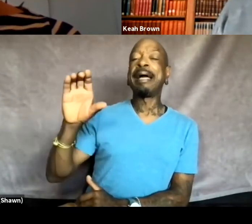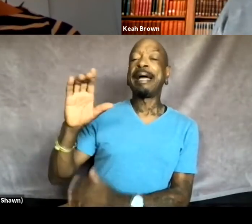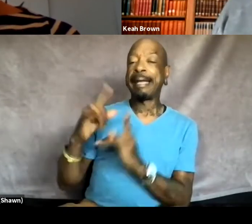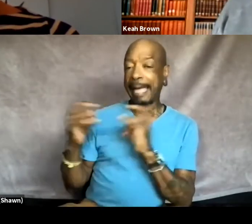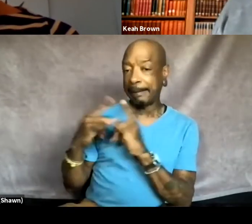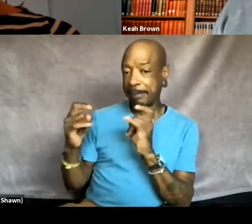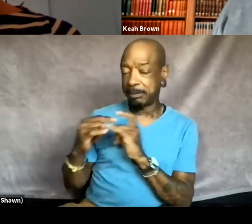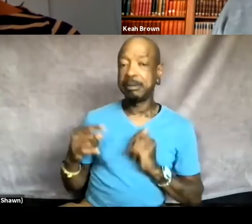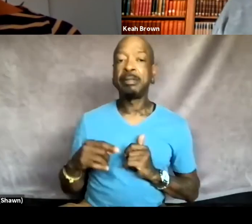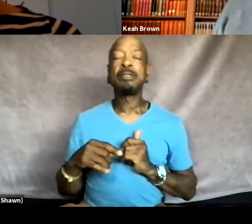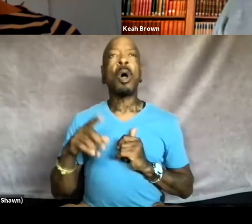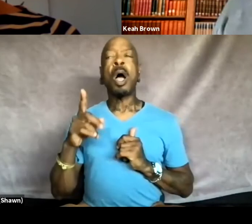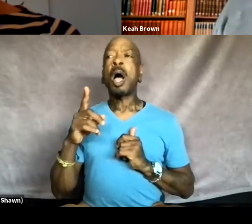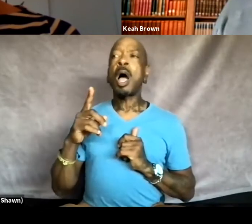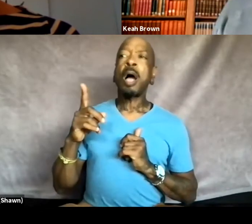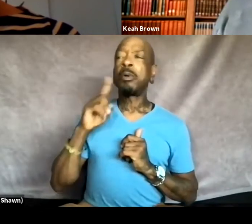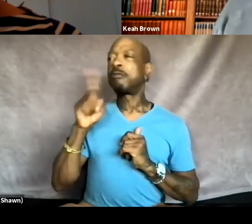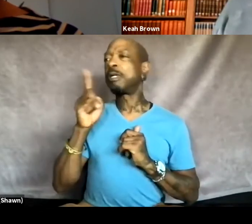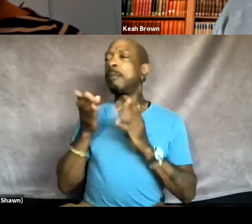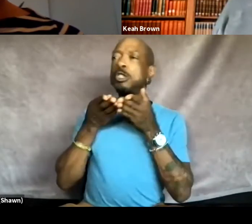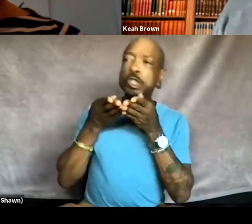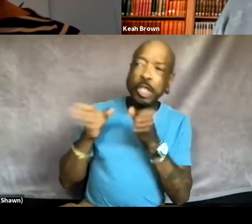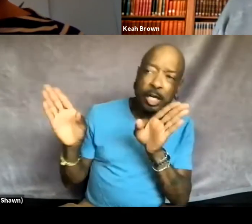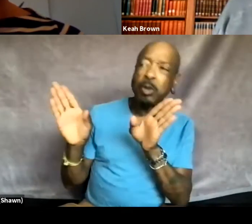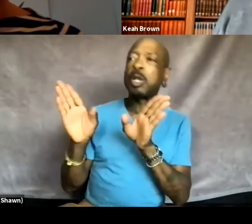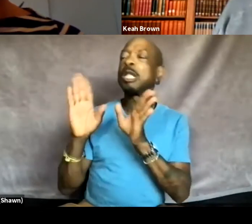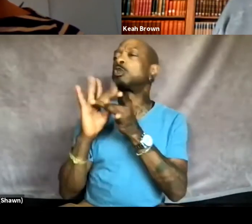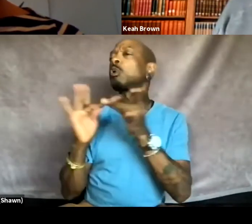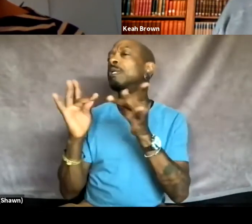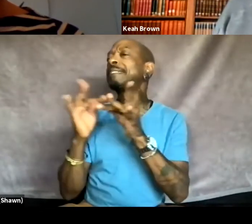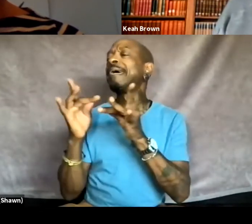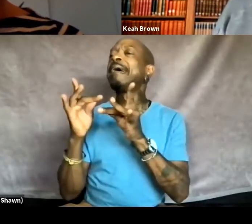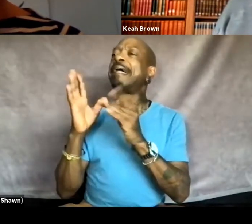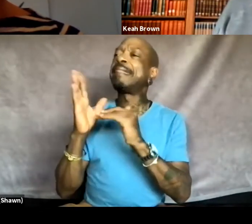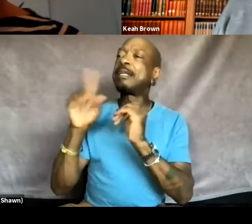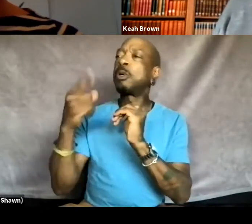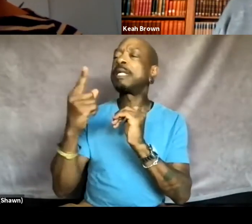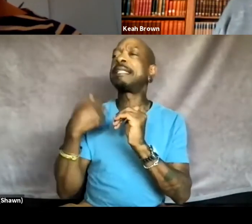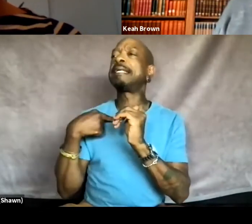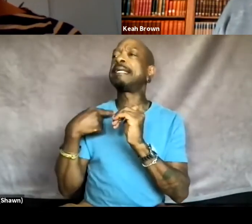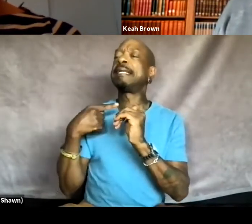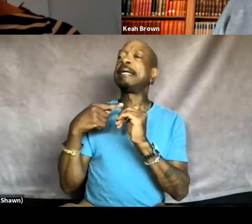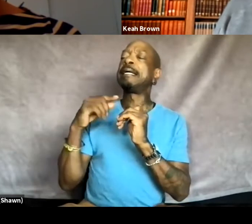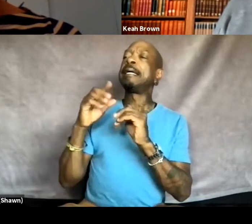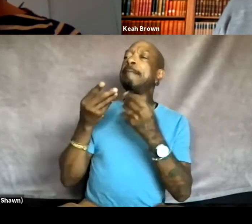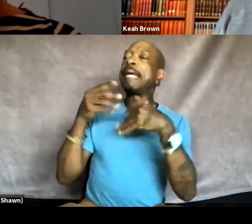more rounded narratives presented to the mainstream, for example, the disability rights movement was a big deal and the doc Crip Camp